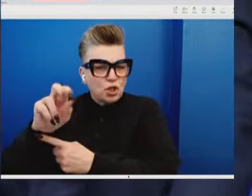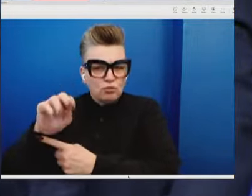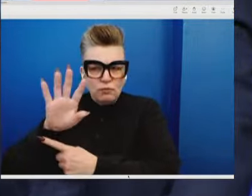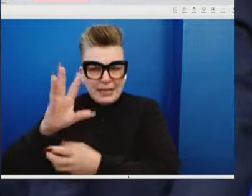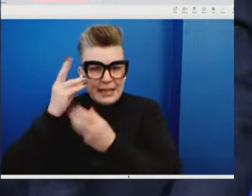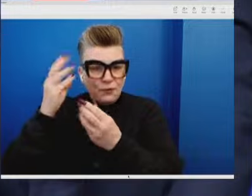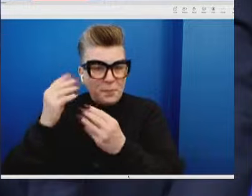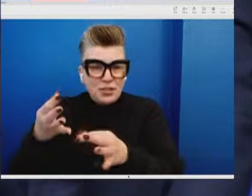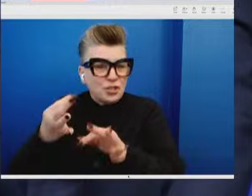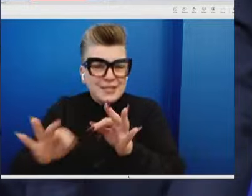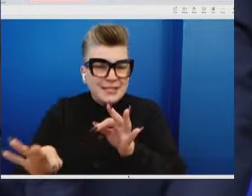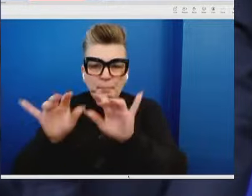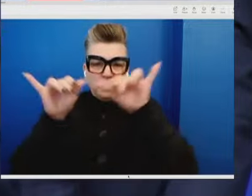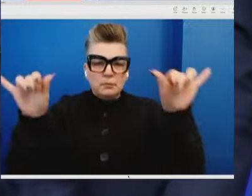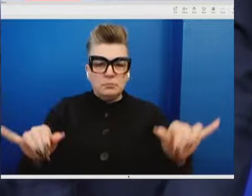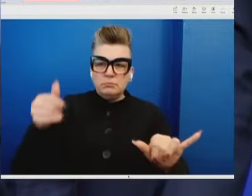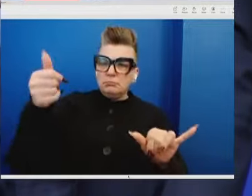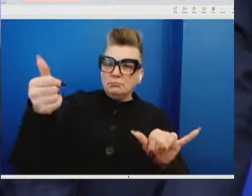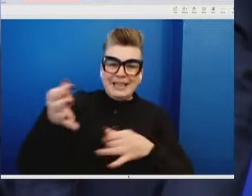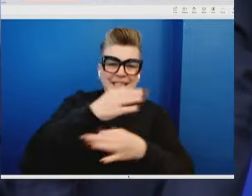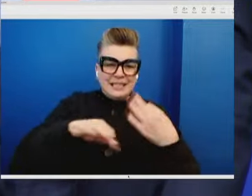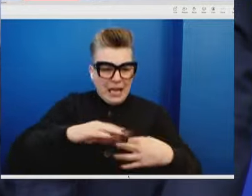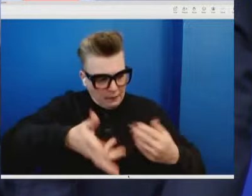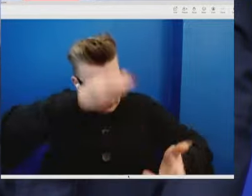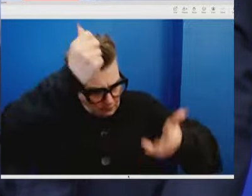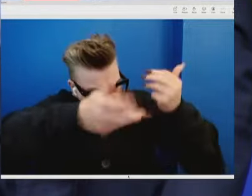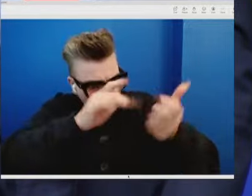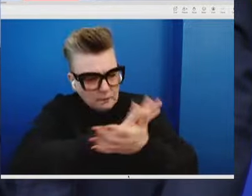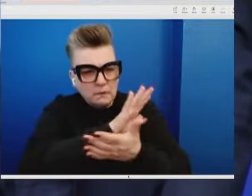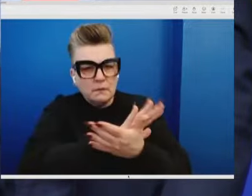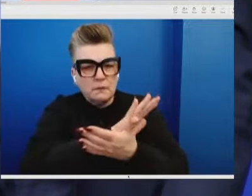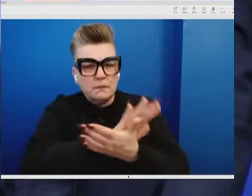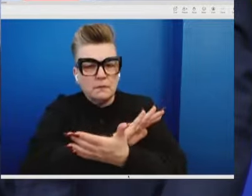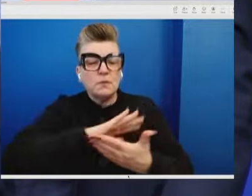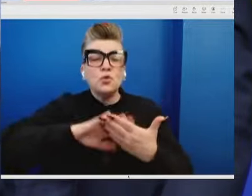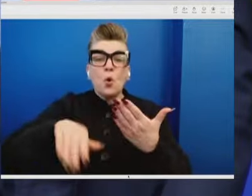So those are the types of things that all the vendors in the states are working on. Amy and